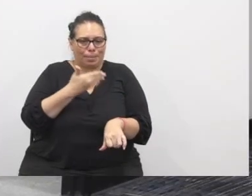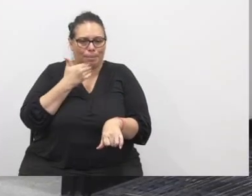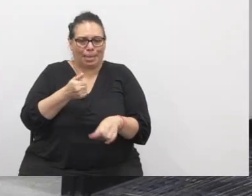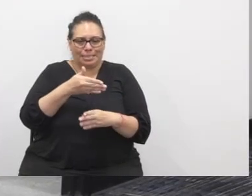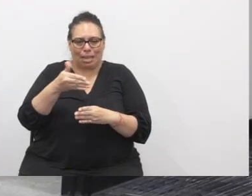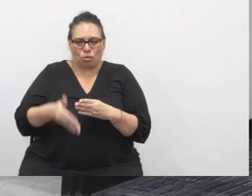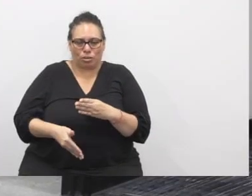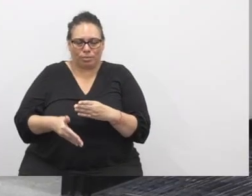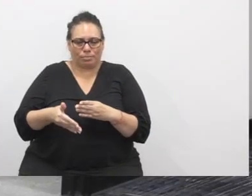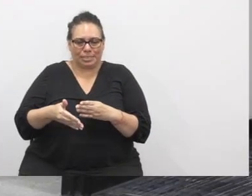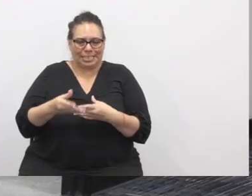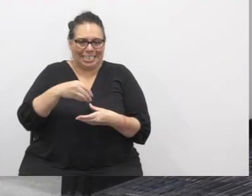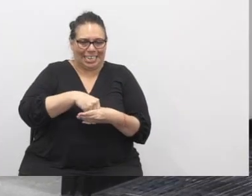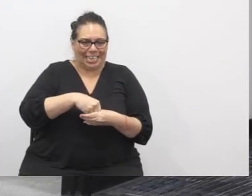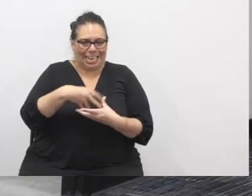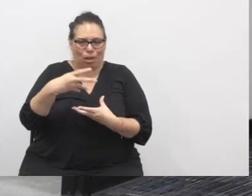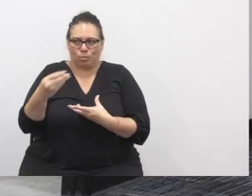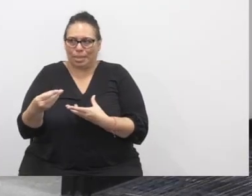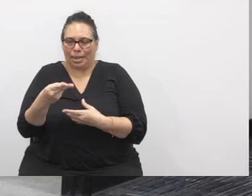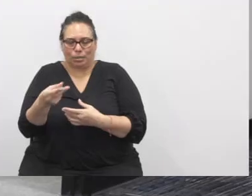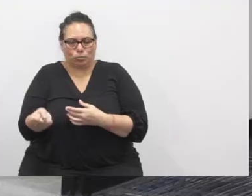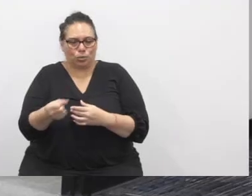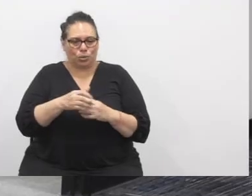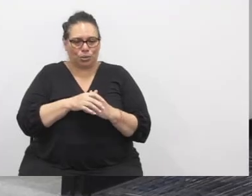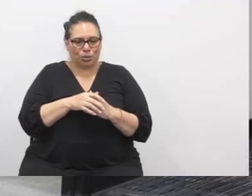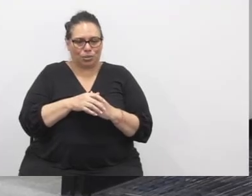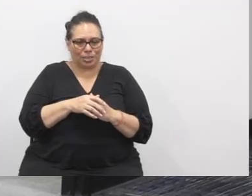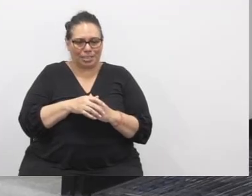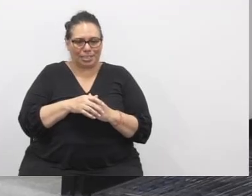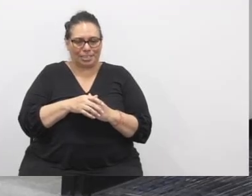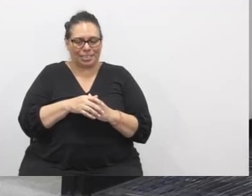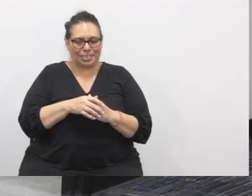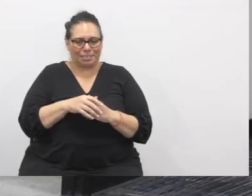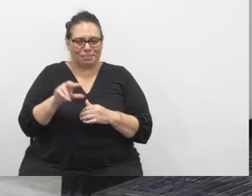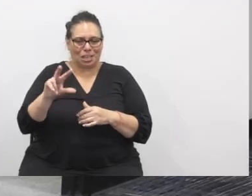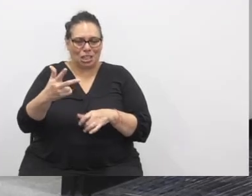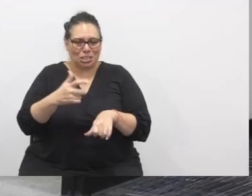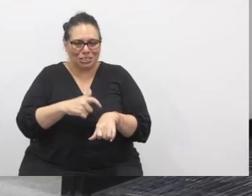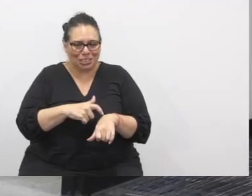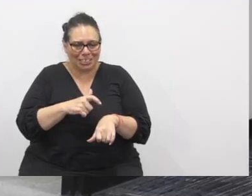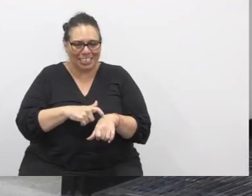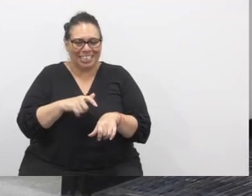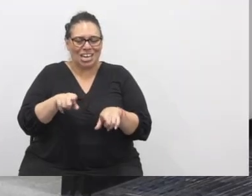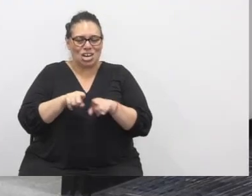in and out of high school. I, to say for the third time, I also didn't know anybody